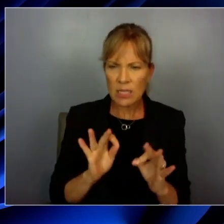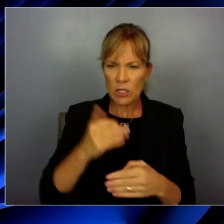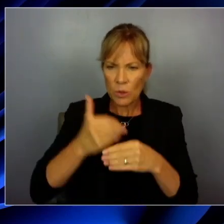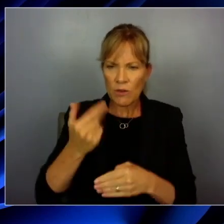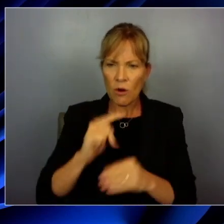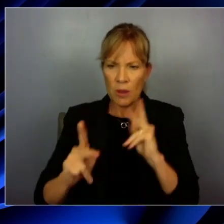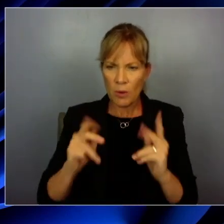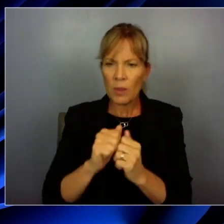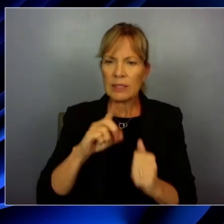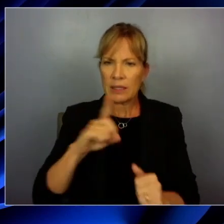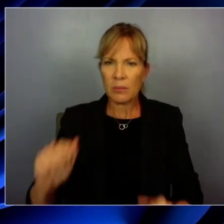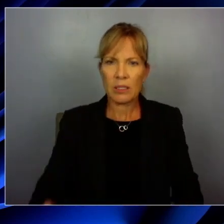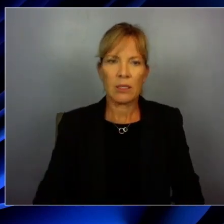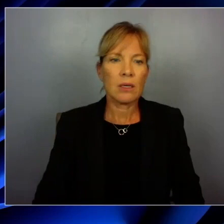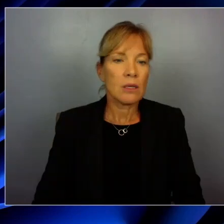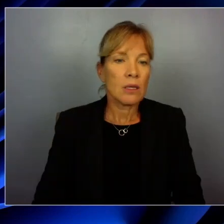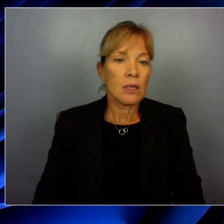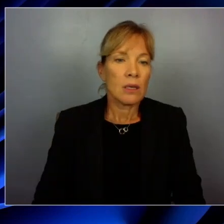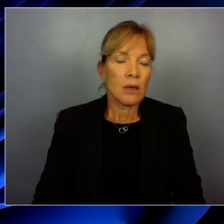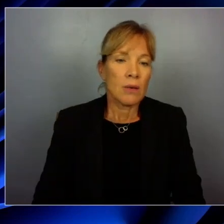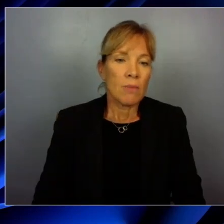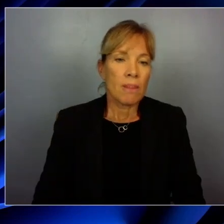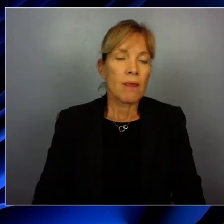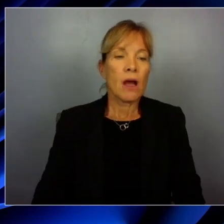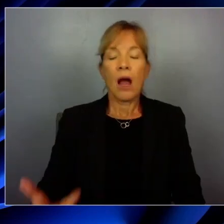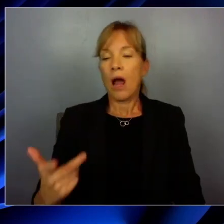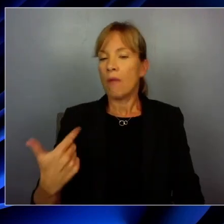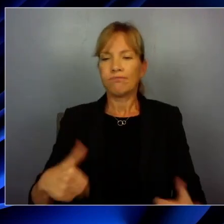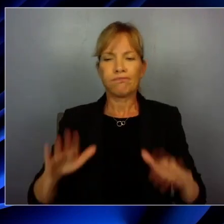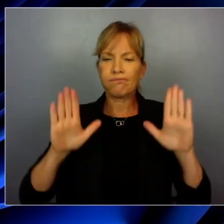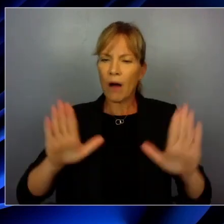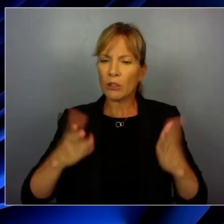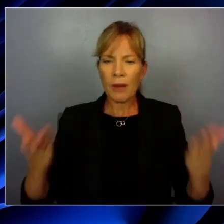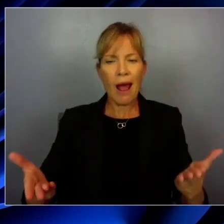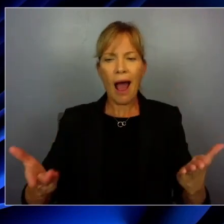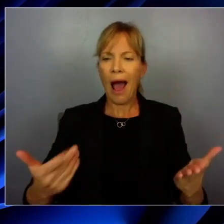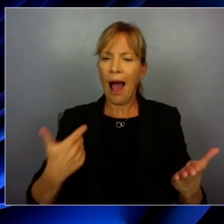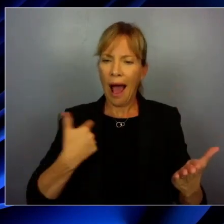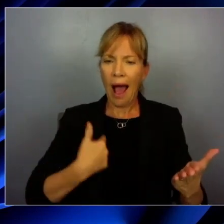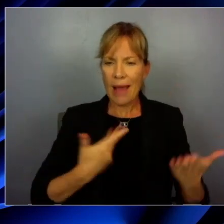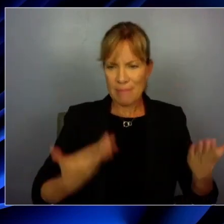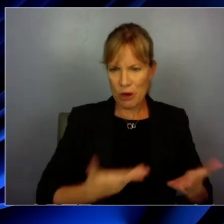it's just awesome to be here. I am state side so it's afternoon for me.